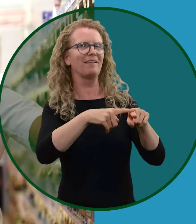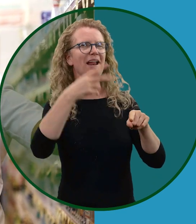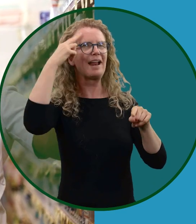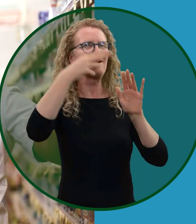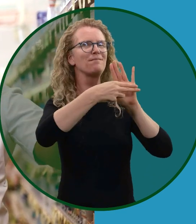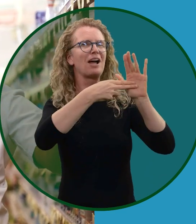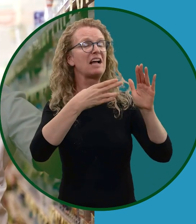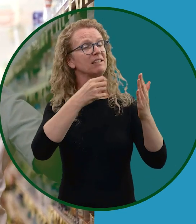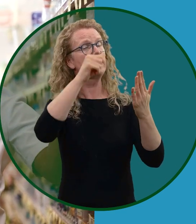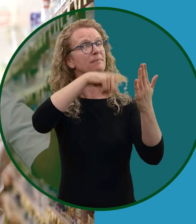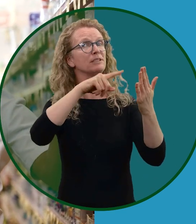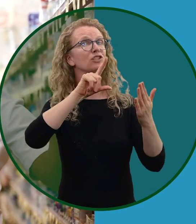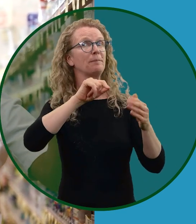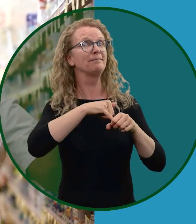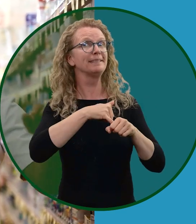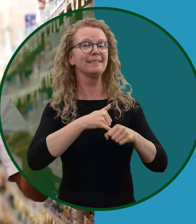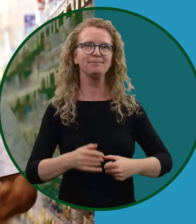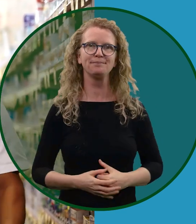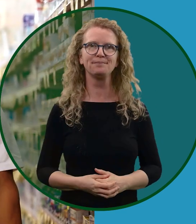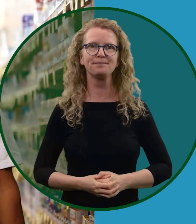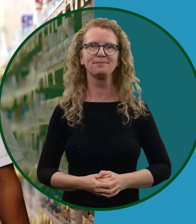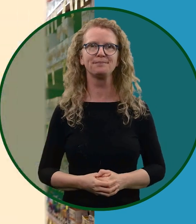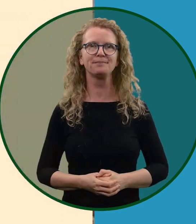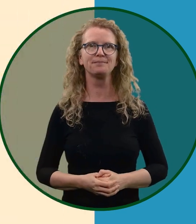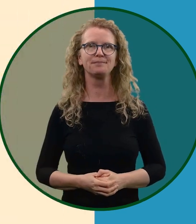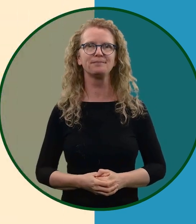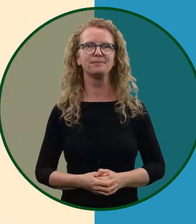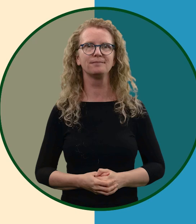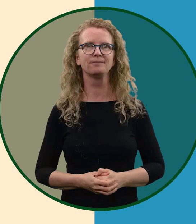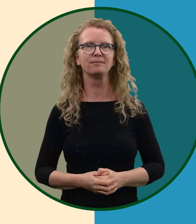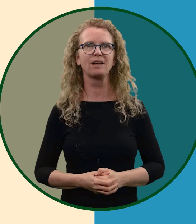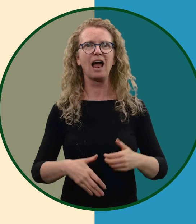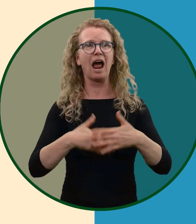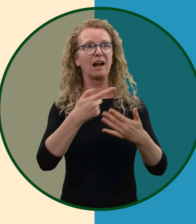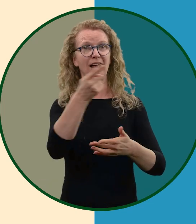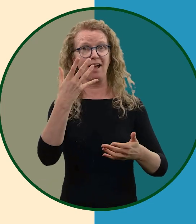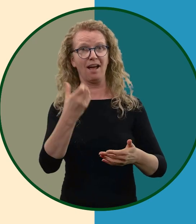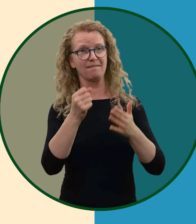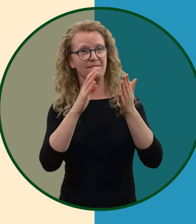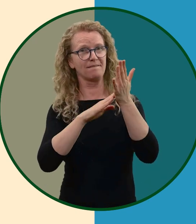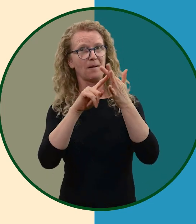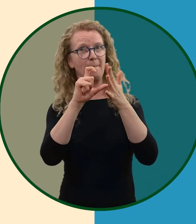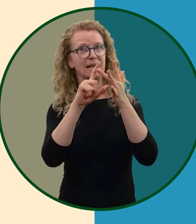because they have a brand premium, while others will cost less. Who can access subsidised medicines? Anybody with a Medicare card